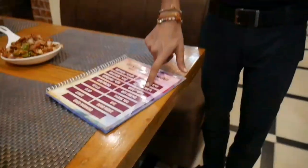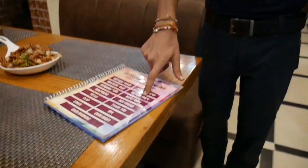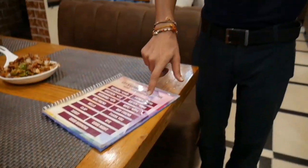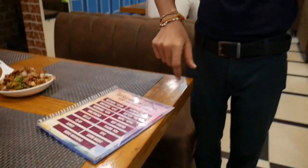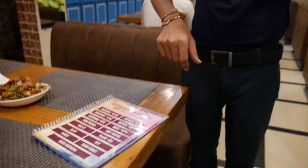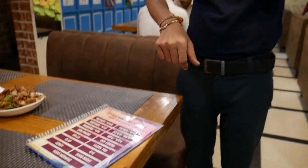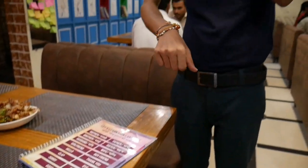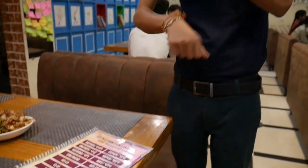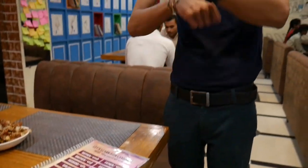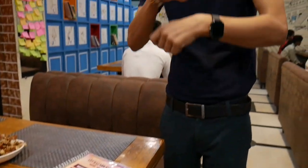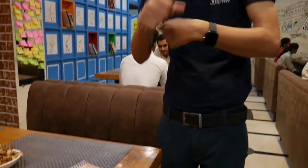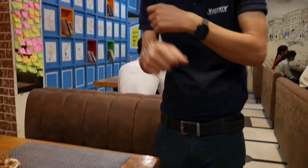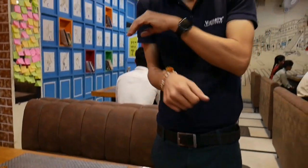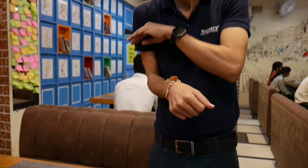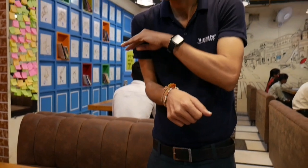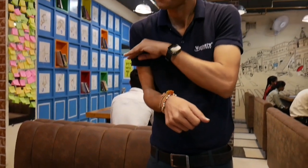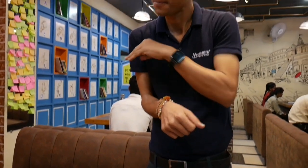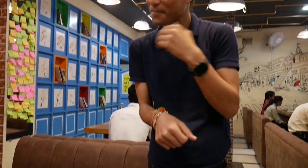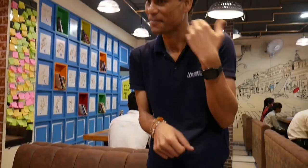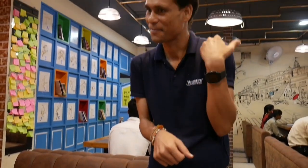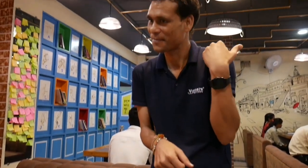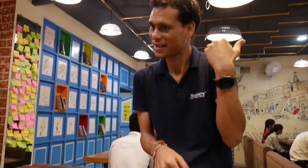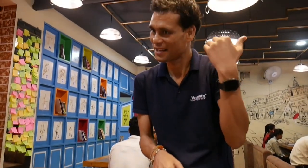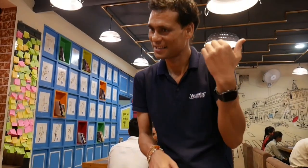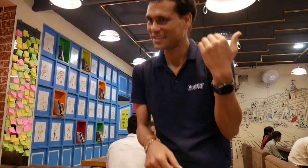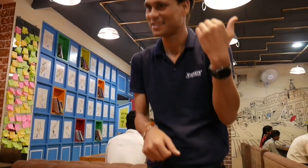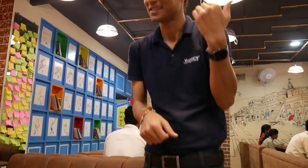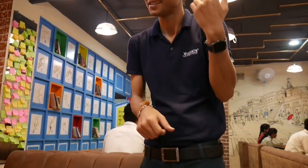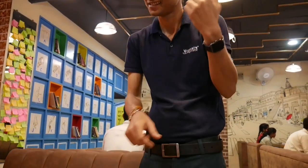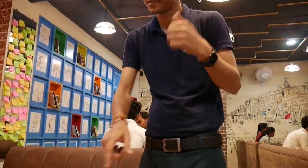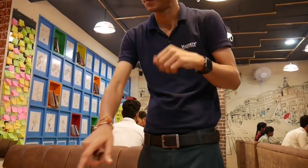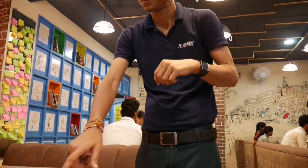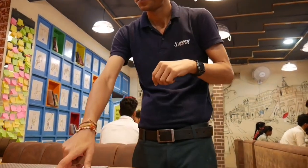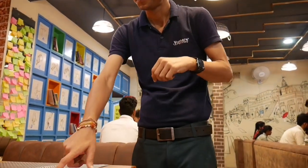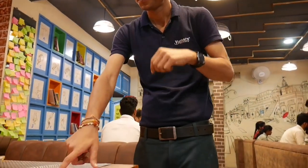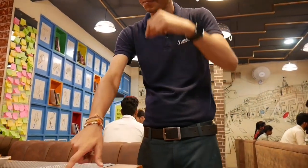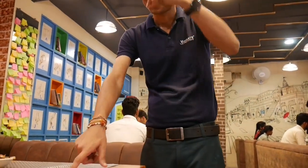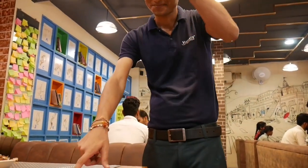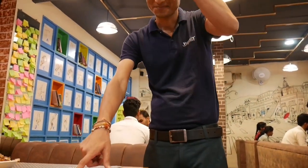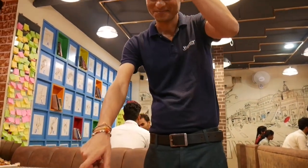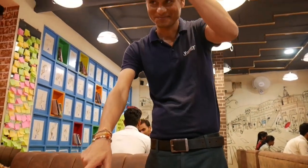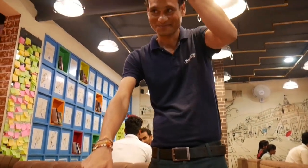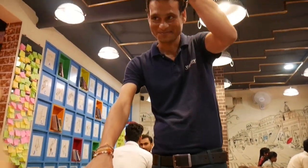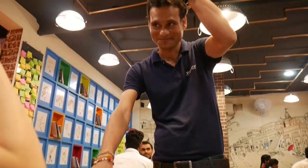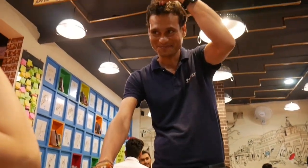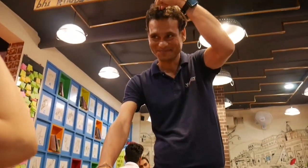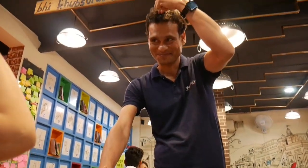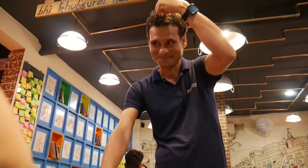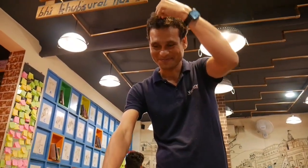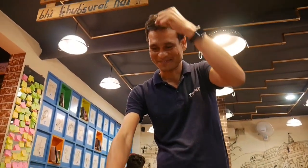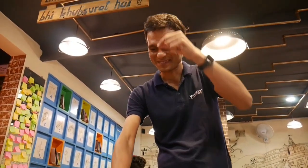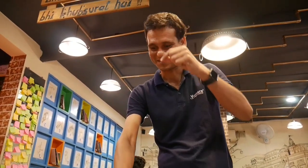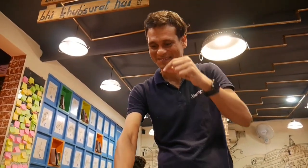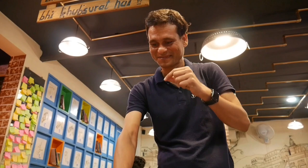sister husband